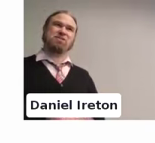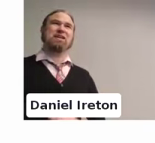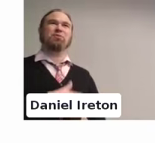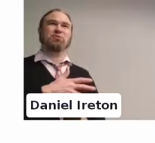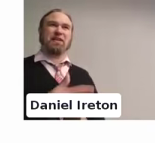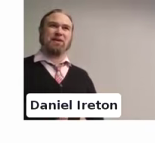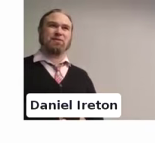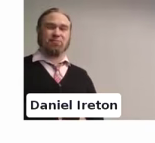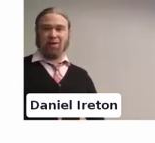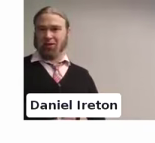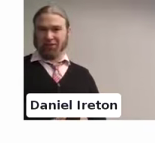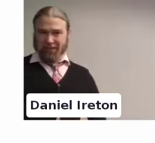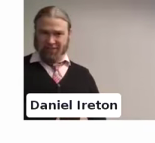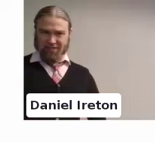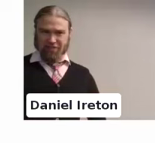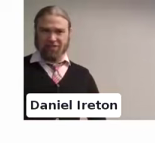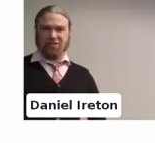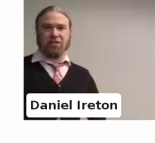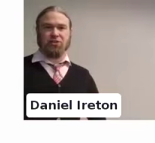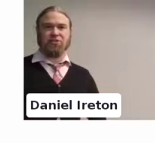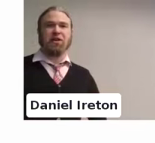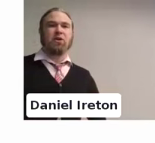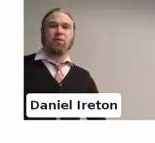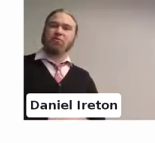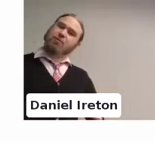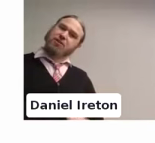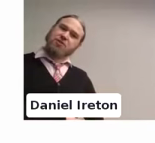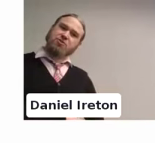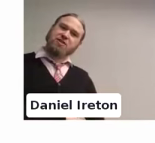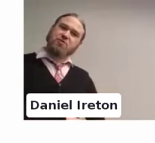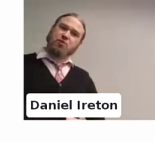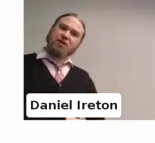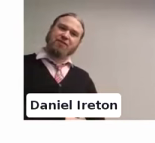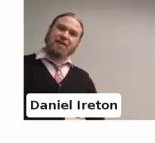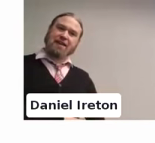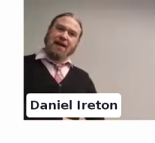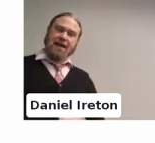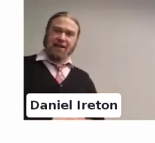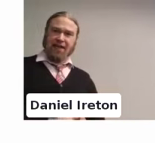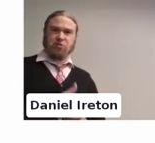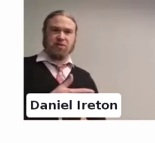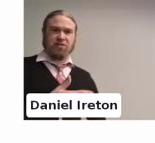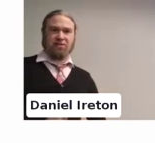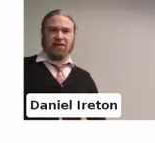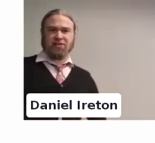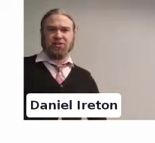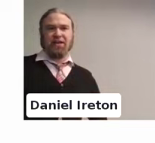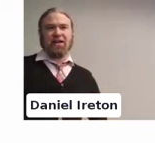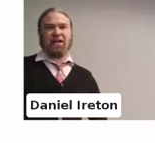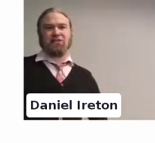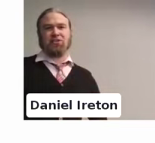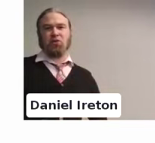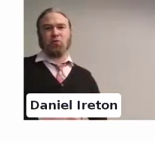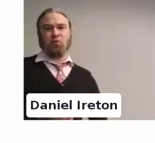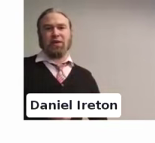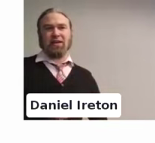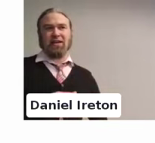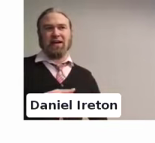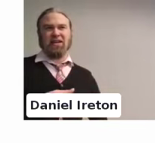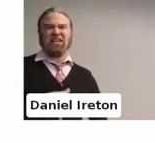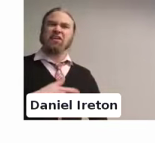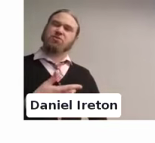So I was teaching a section of that intro class, you know, like 17 some students.